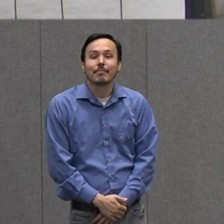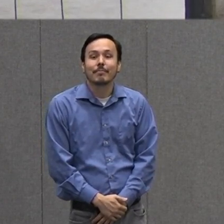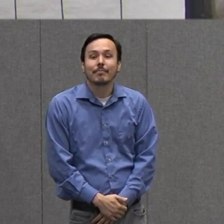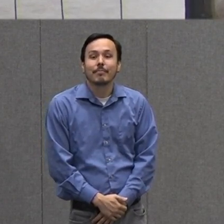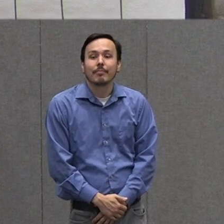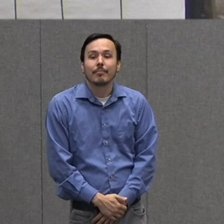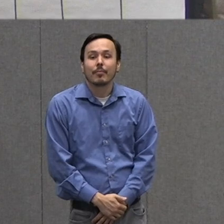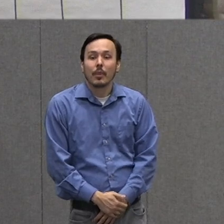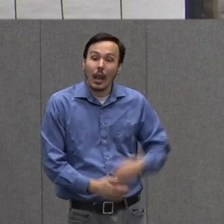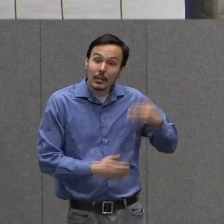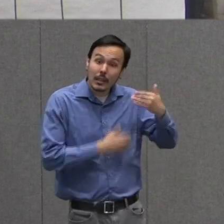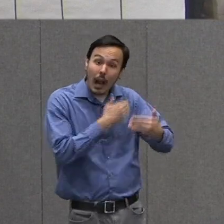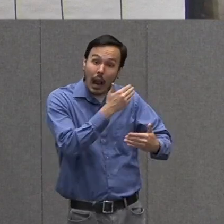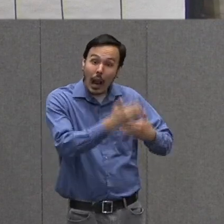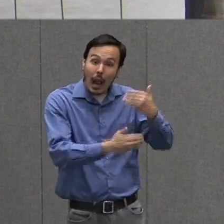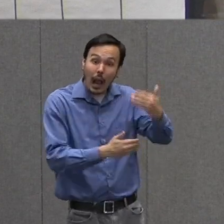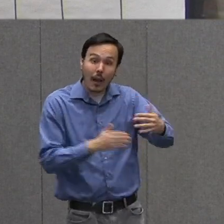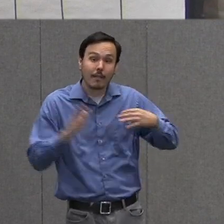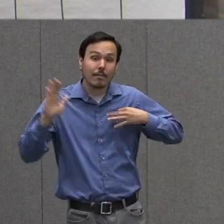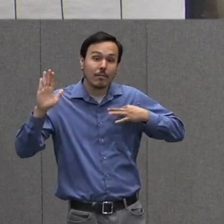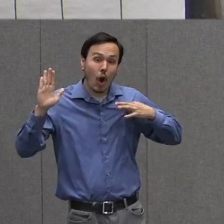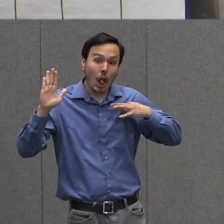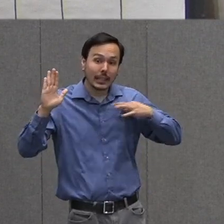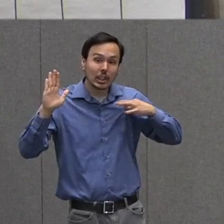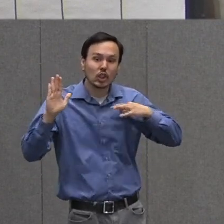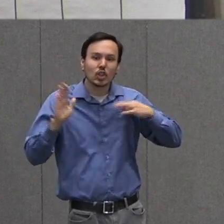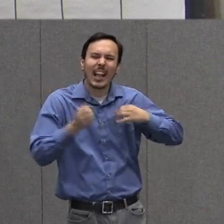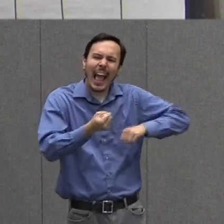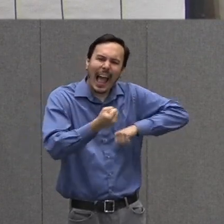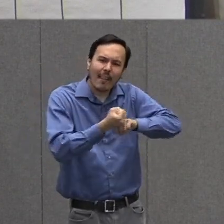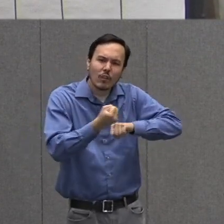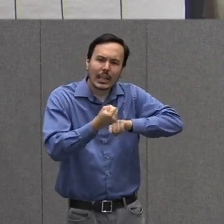Kind volunteers advocate passionately.